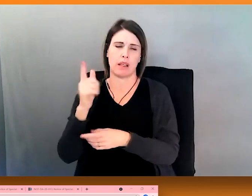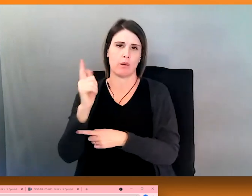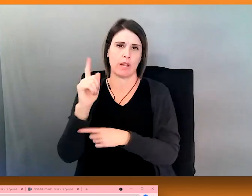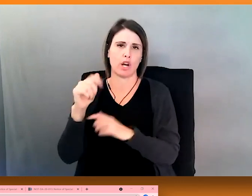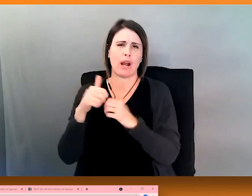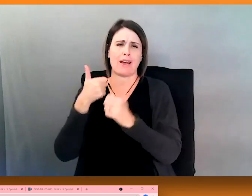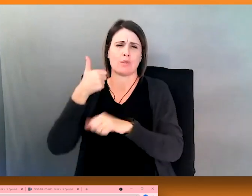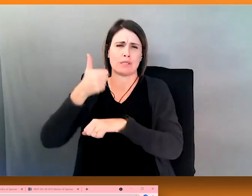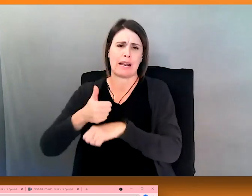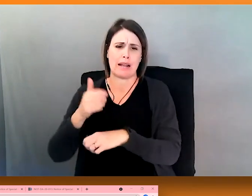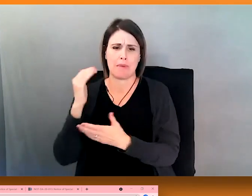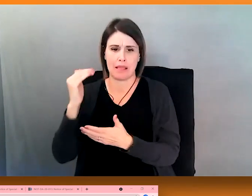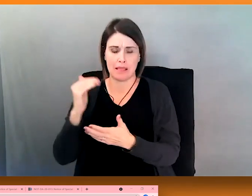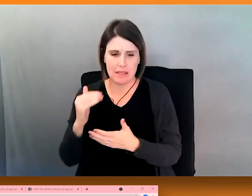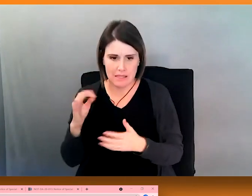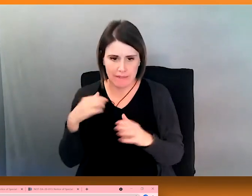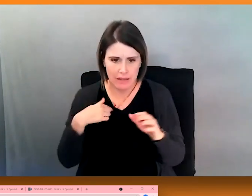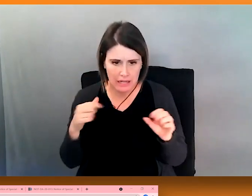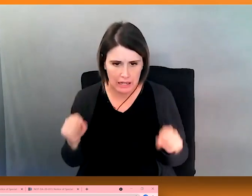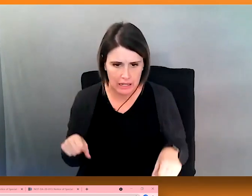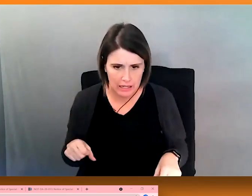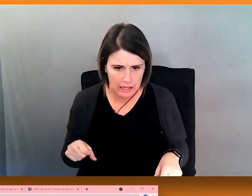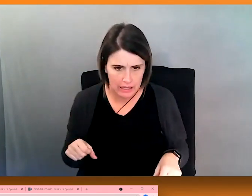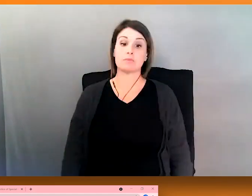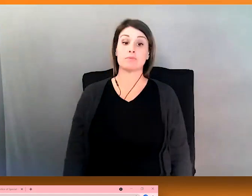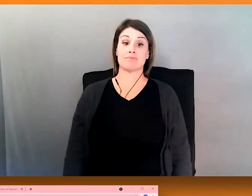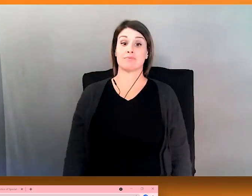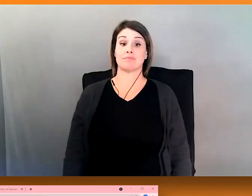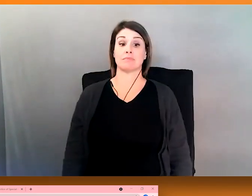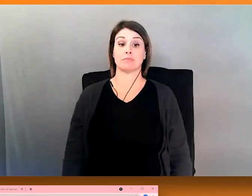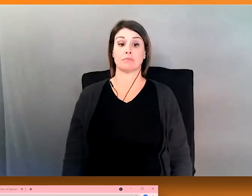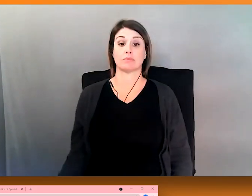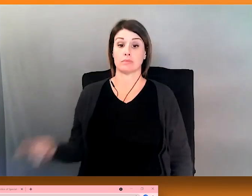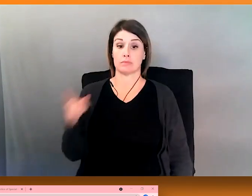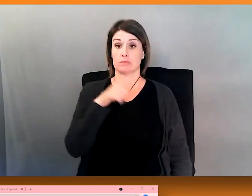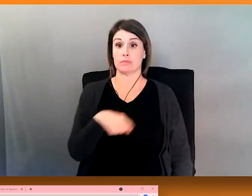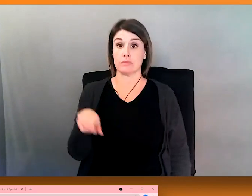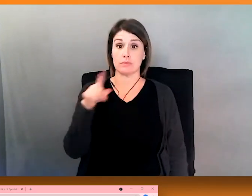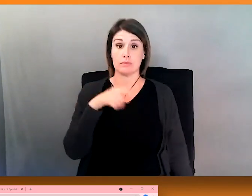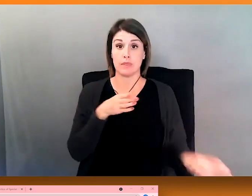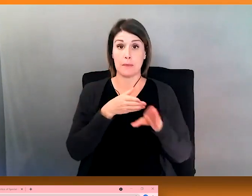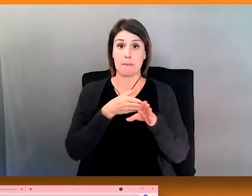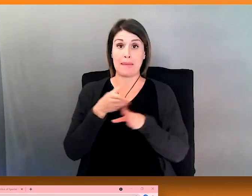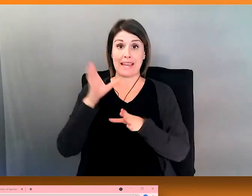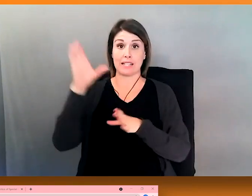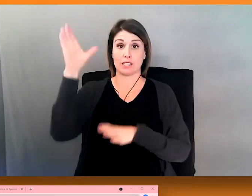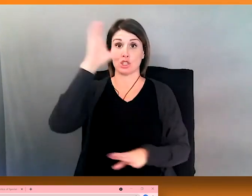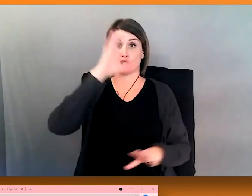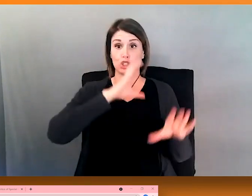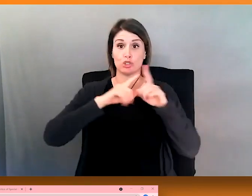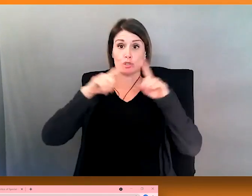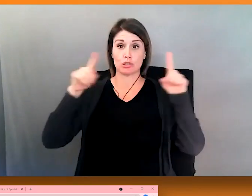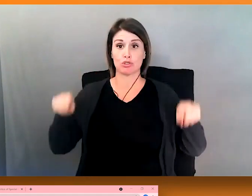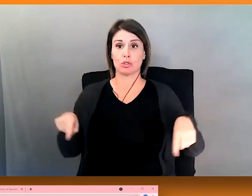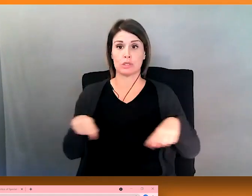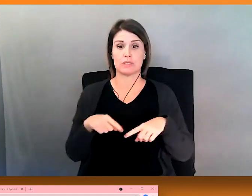later, how to build a list. If you're on this page here, the main search screen,